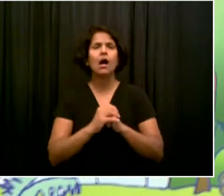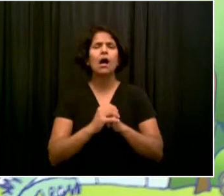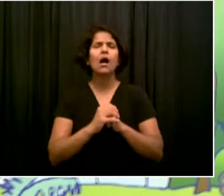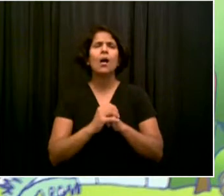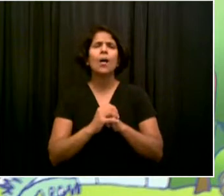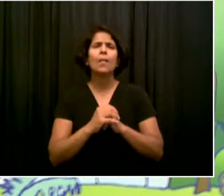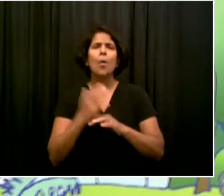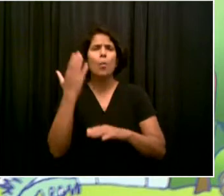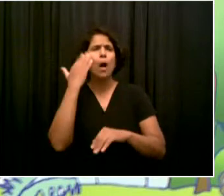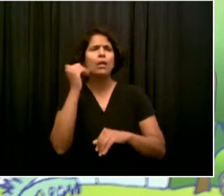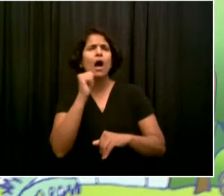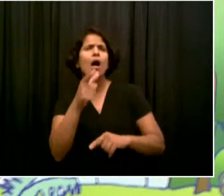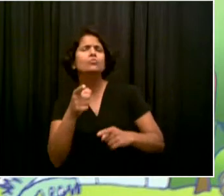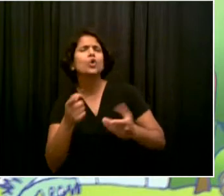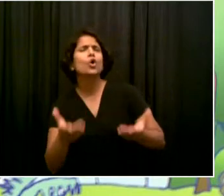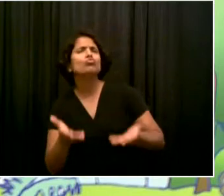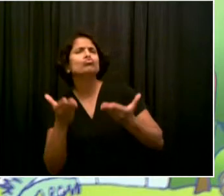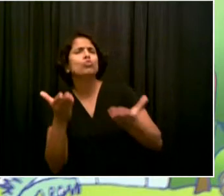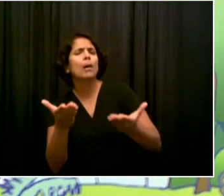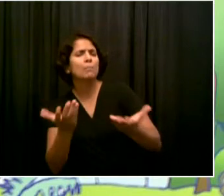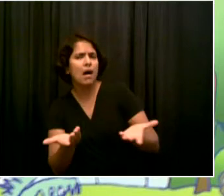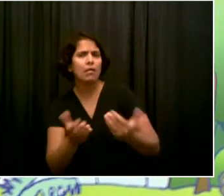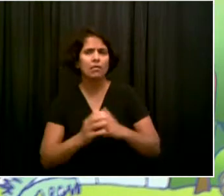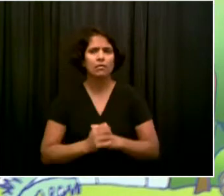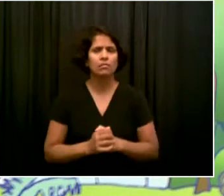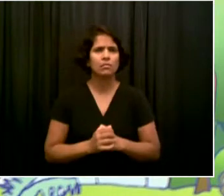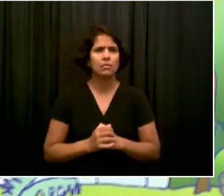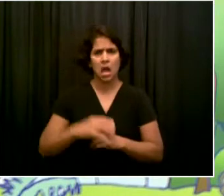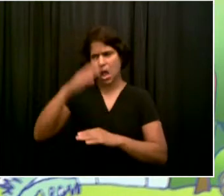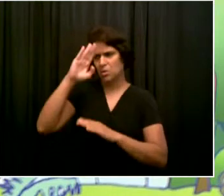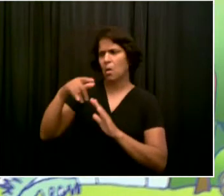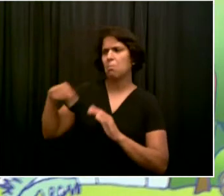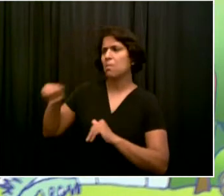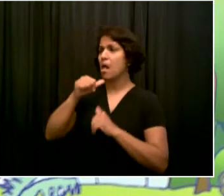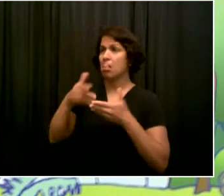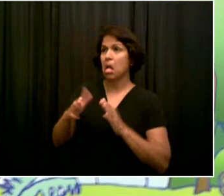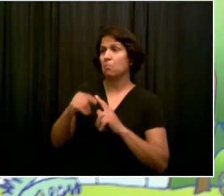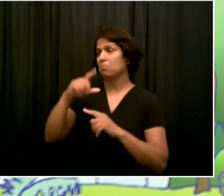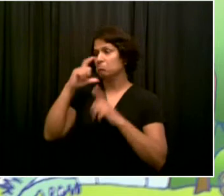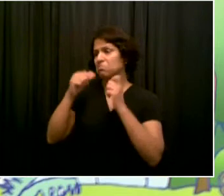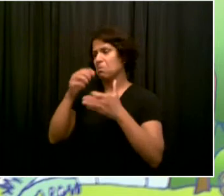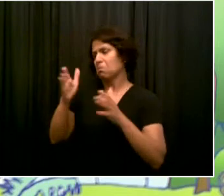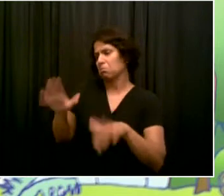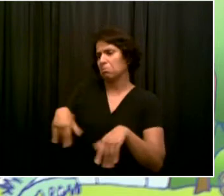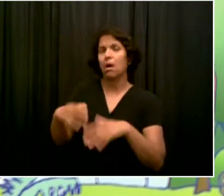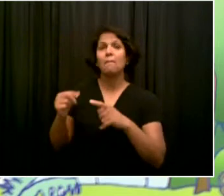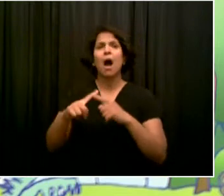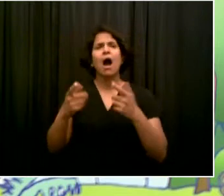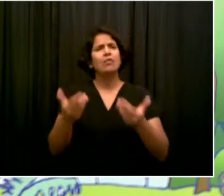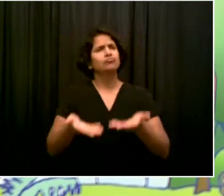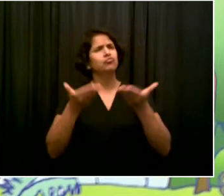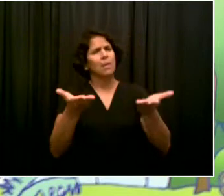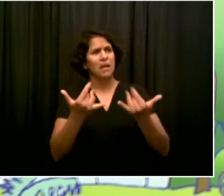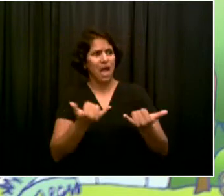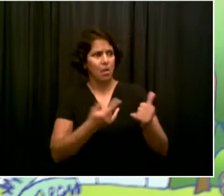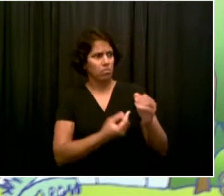CURIOUS, EVEN IF YOU WON'T MANDATE INDOOR MASKS AT THE MOMENT , WHY NOT SUGGEST PEOPLE WEAR MASKS